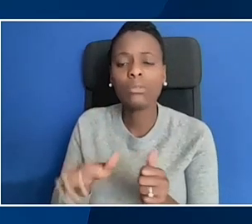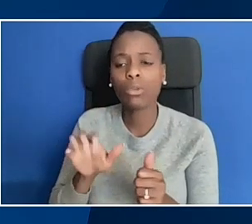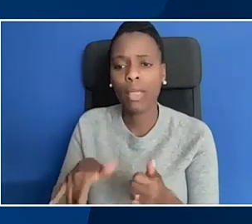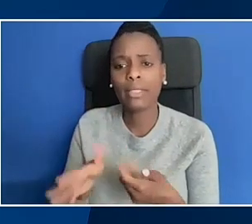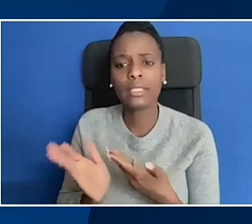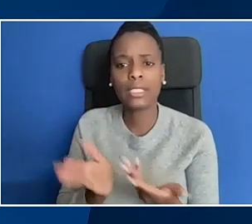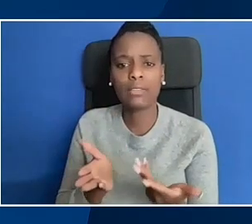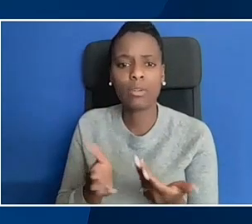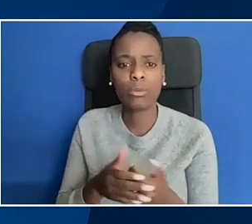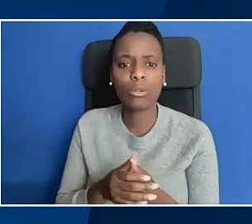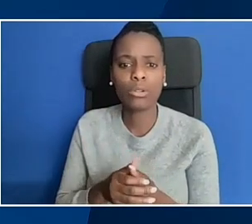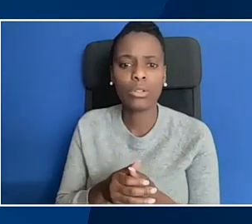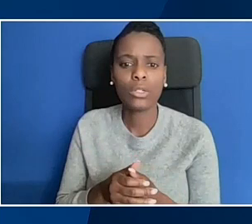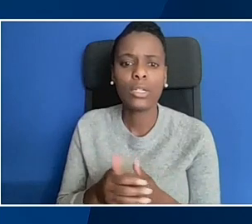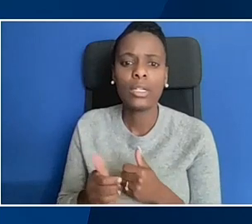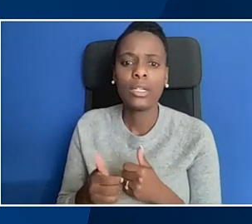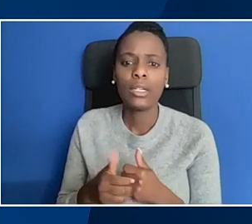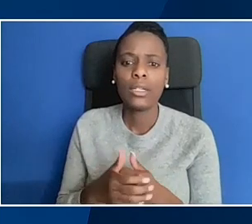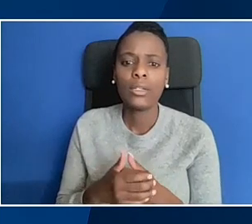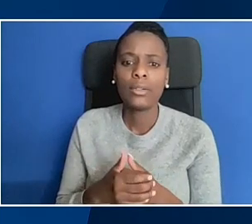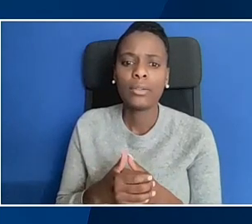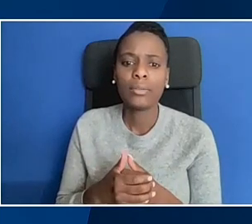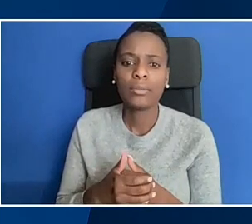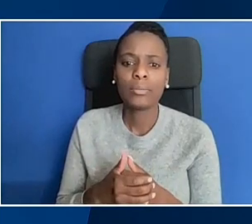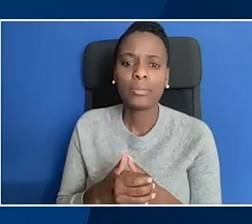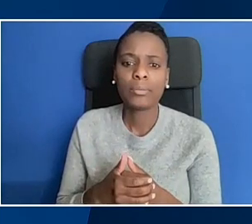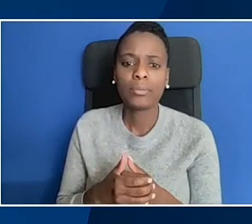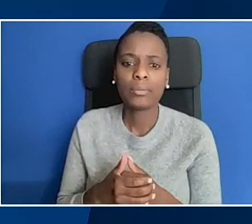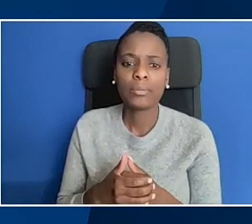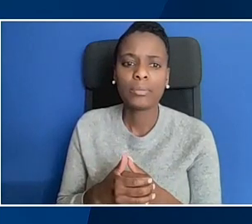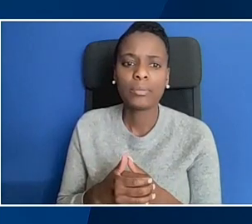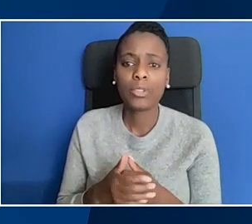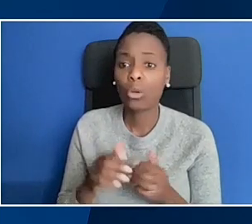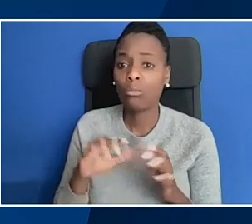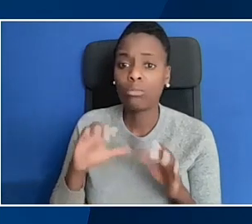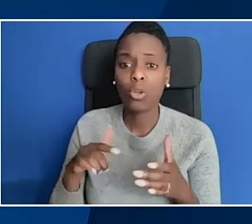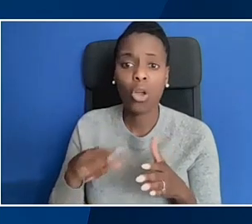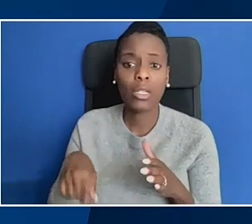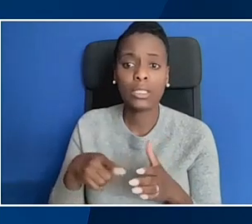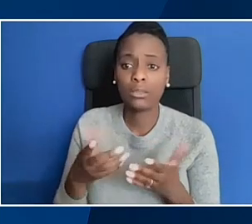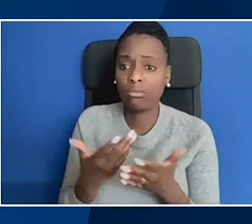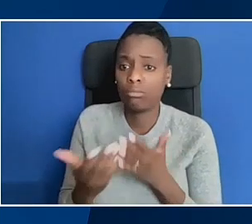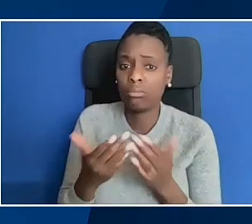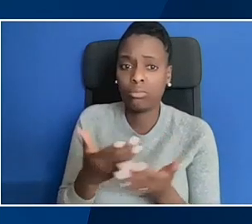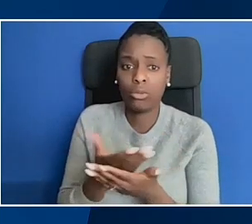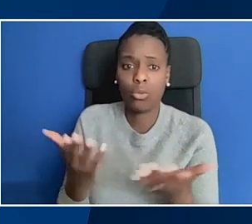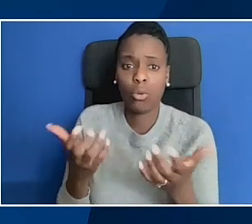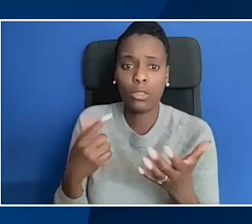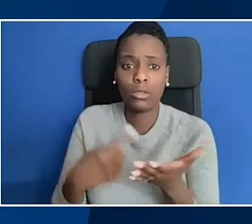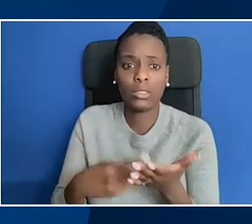mean, that's how the caucus is open to which- whatever you want to discuss. Perfect. Thank you, Aaron.